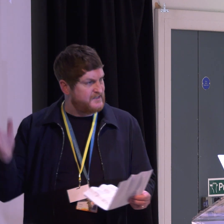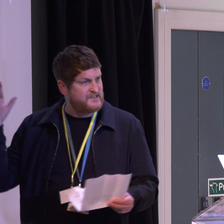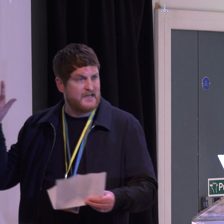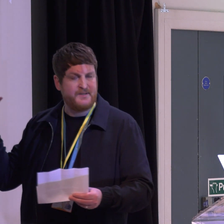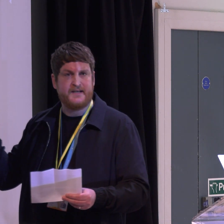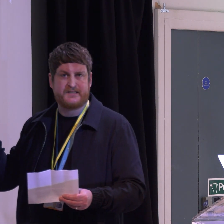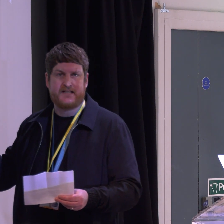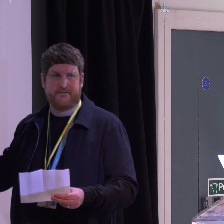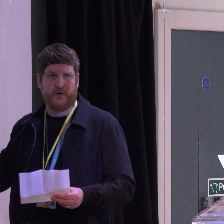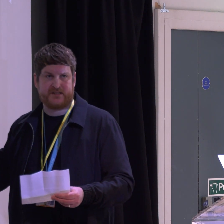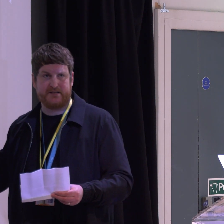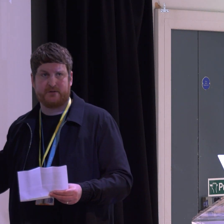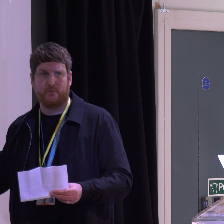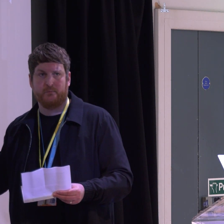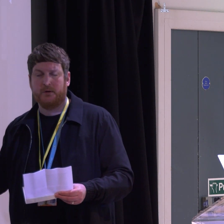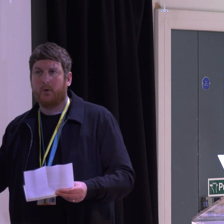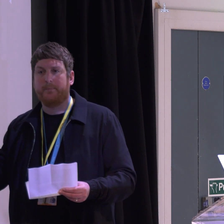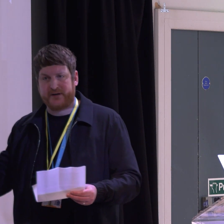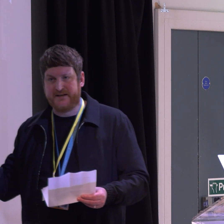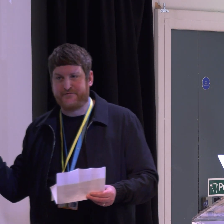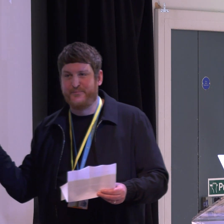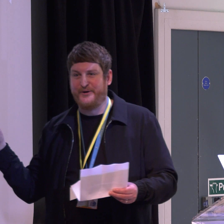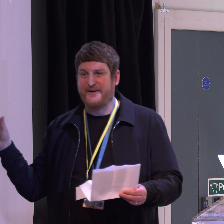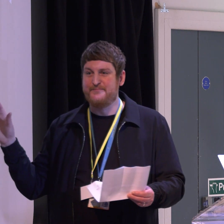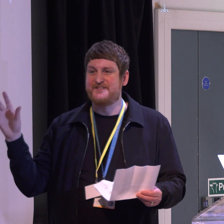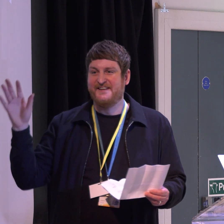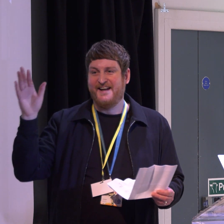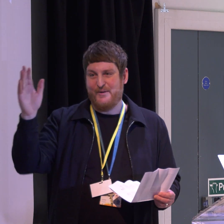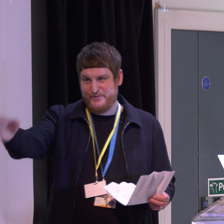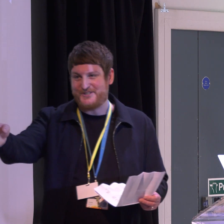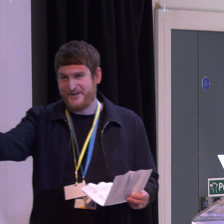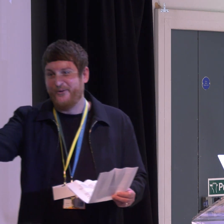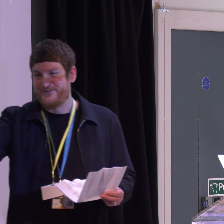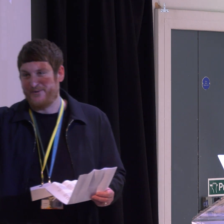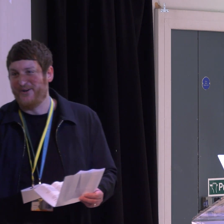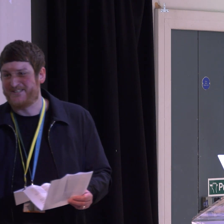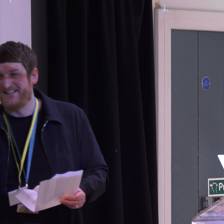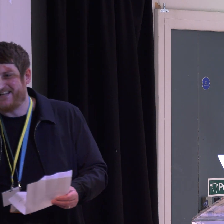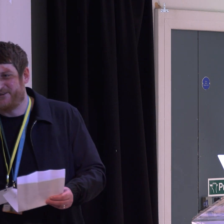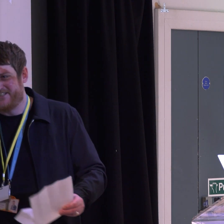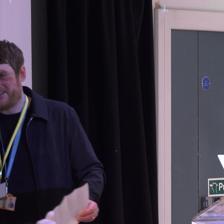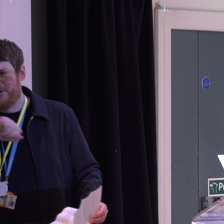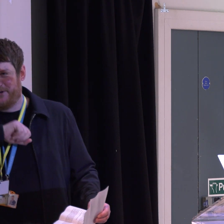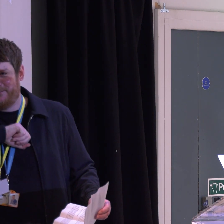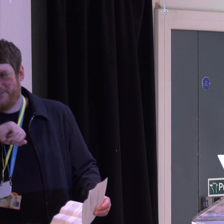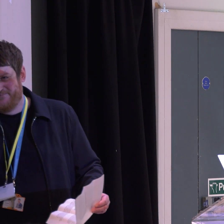So this is gonna be the next step for West Gate School. We're bringing in different programmes and we'll just do also a nonsense data and assessment group.